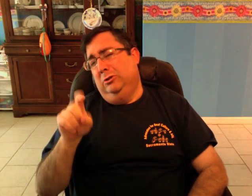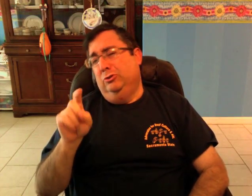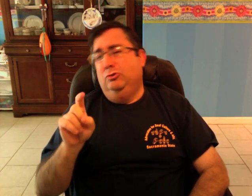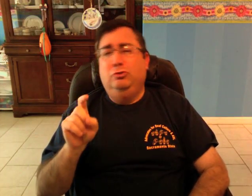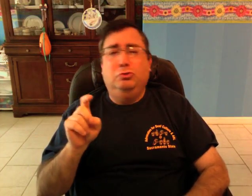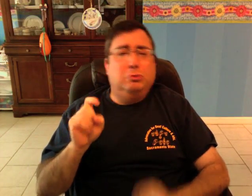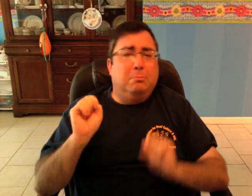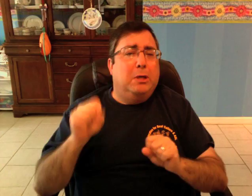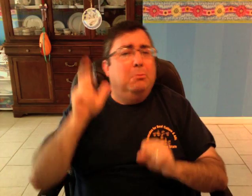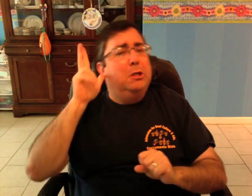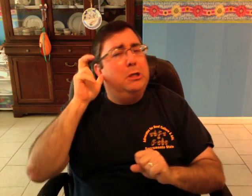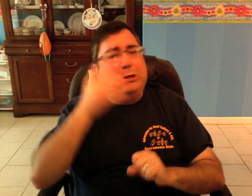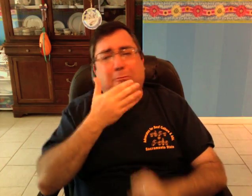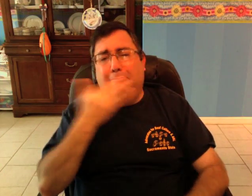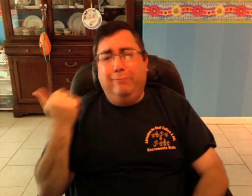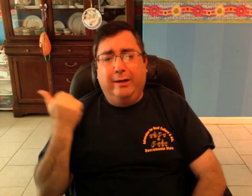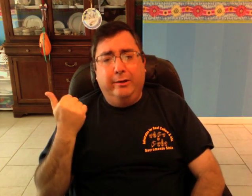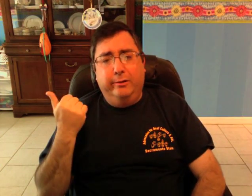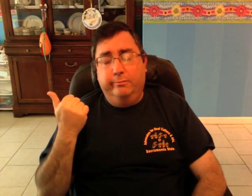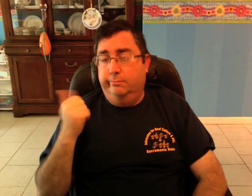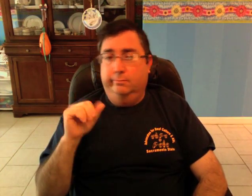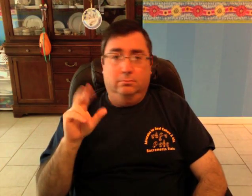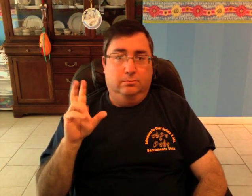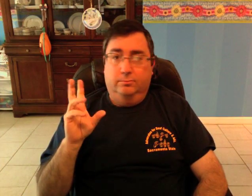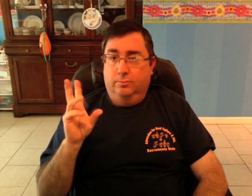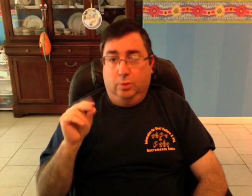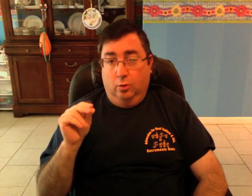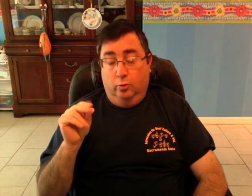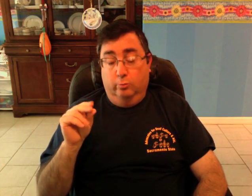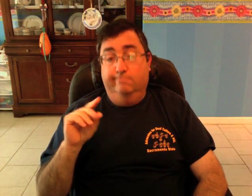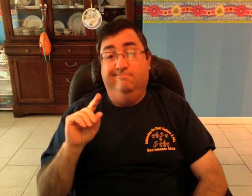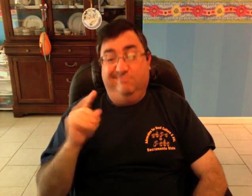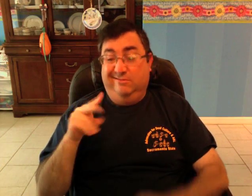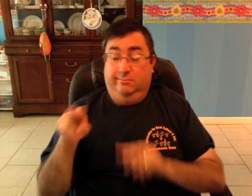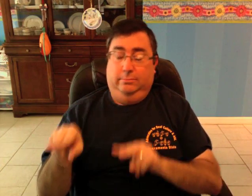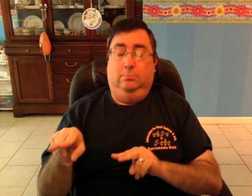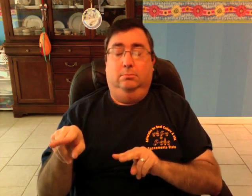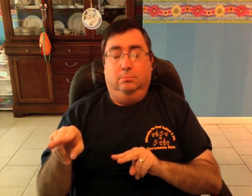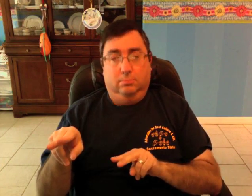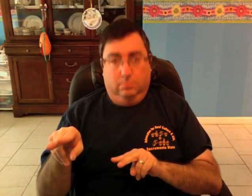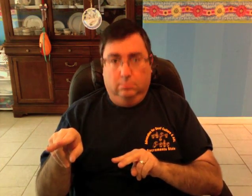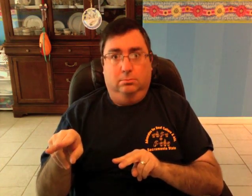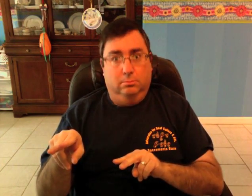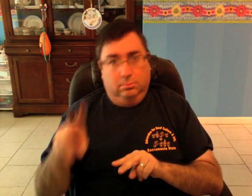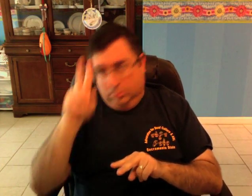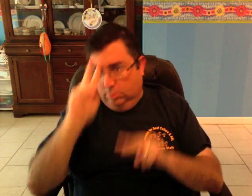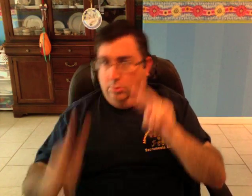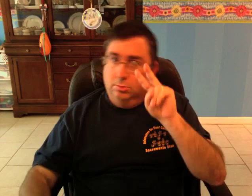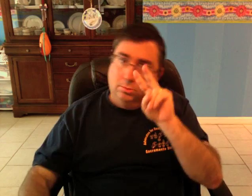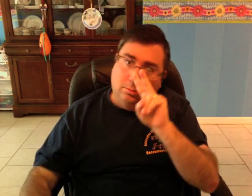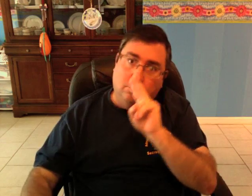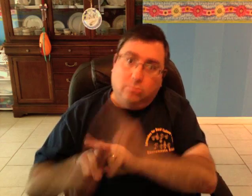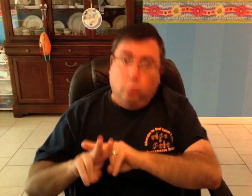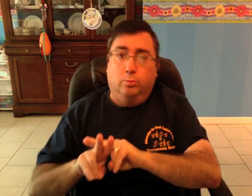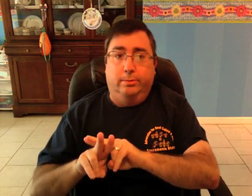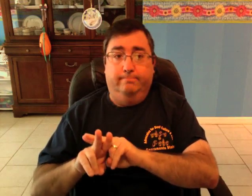and say they should have been able to hear better? No. They just regard them as having been too stupid to avoid the tracks.